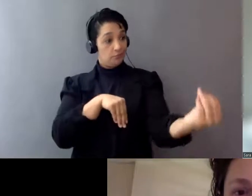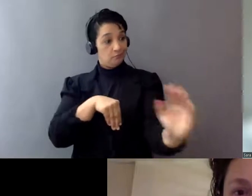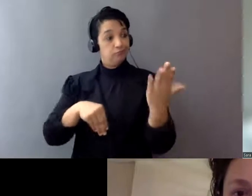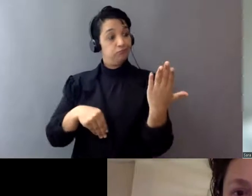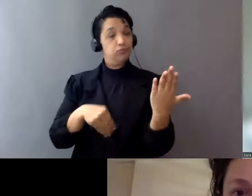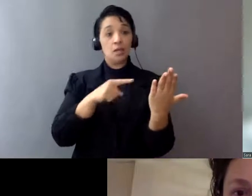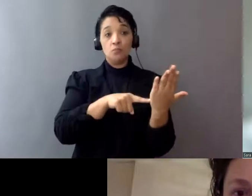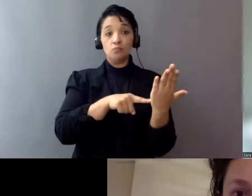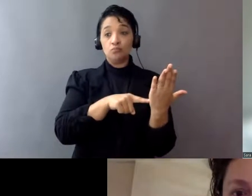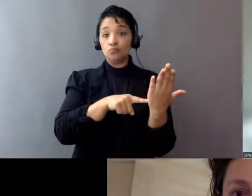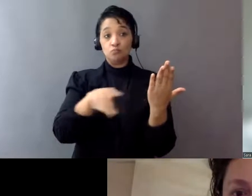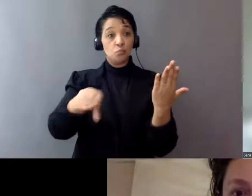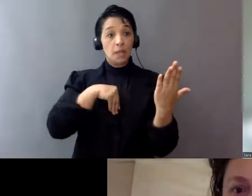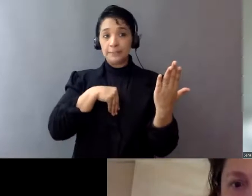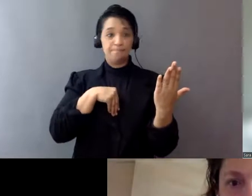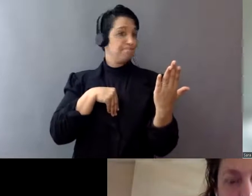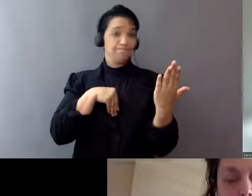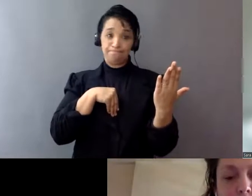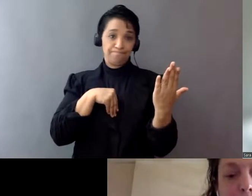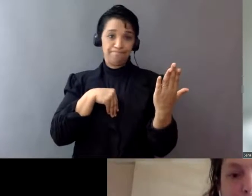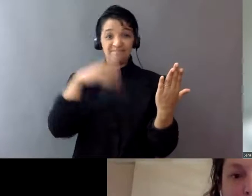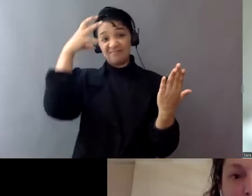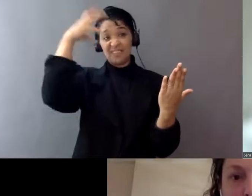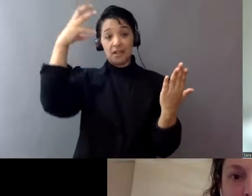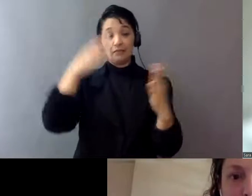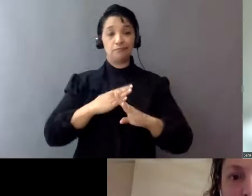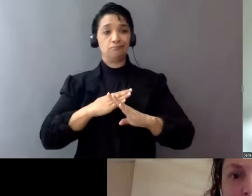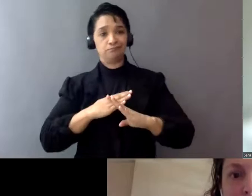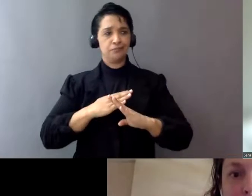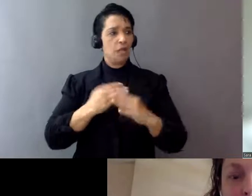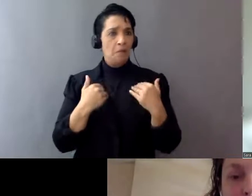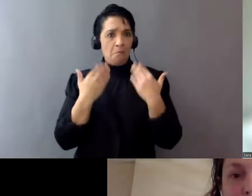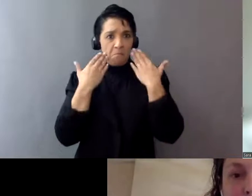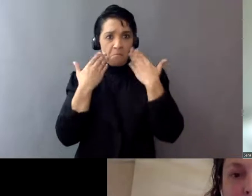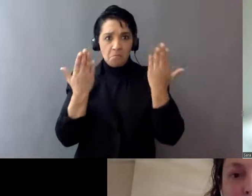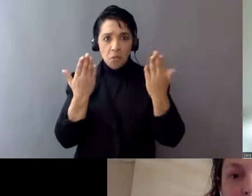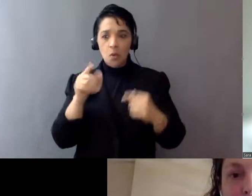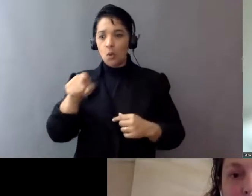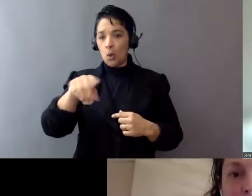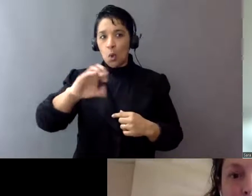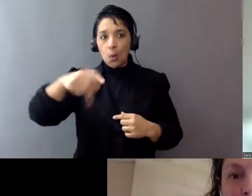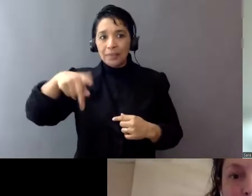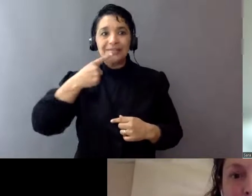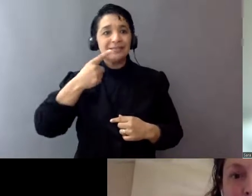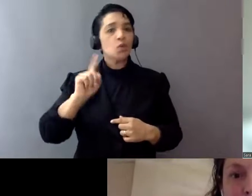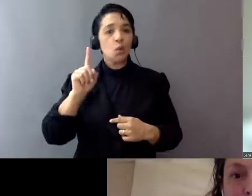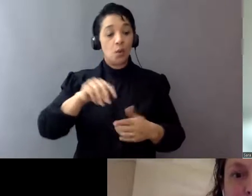know that in general, I was not aware of any OPD that said that the National Statistic